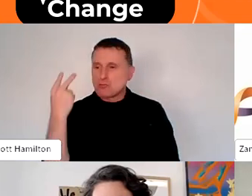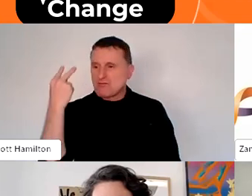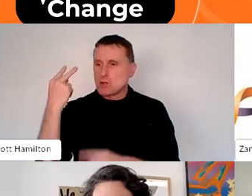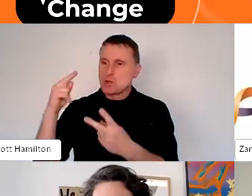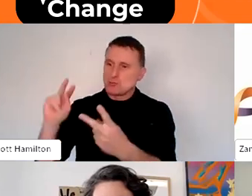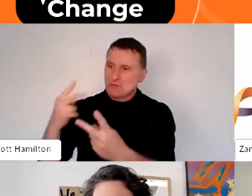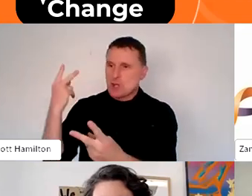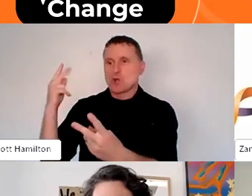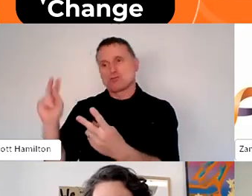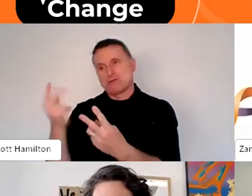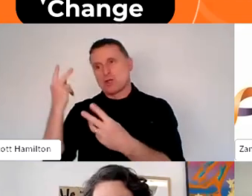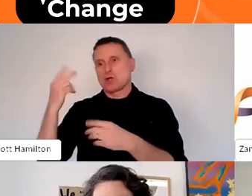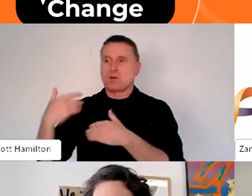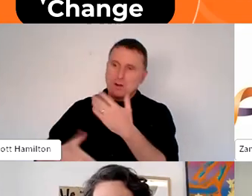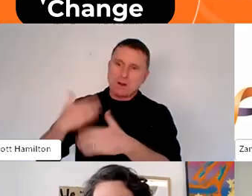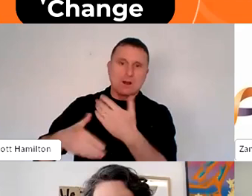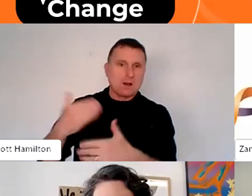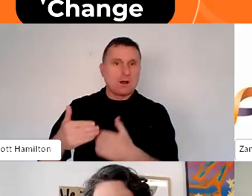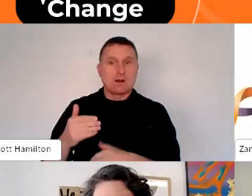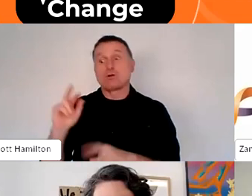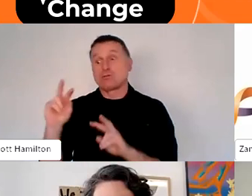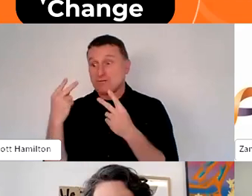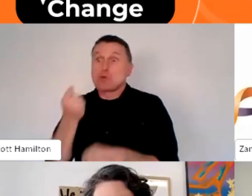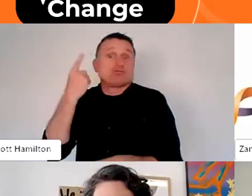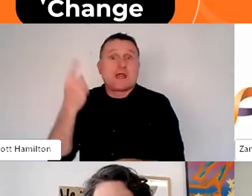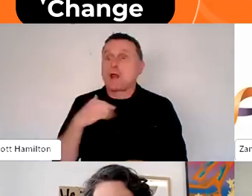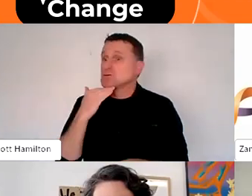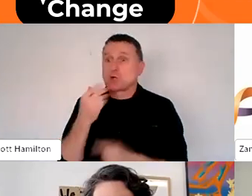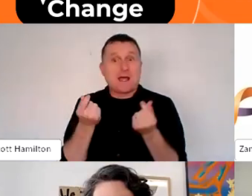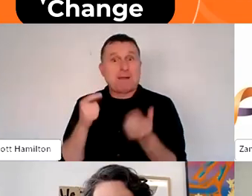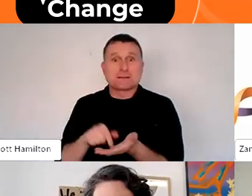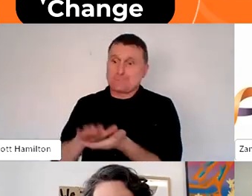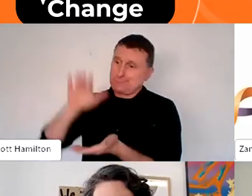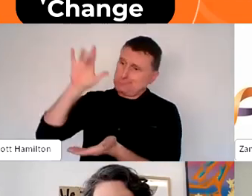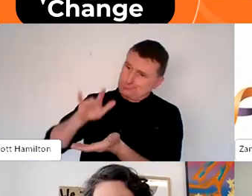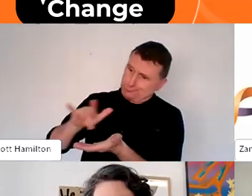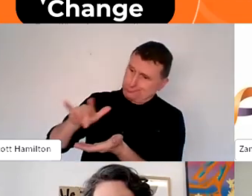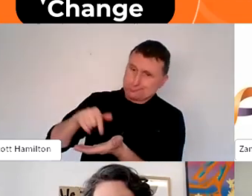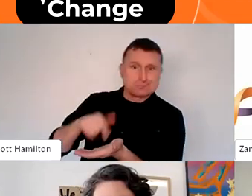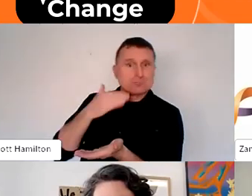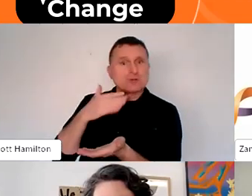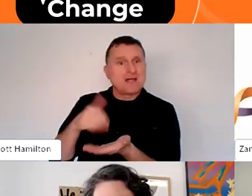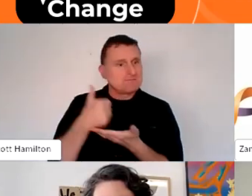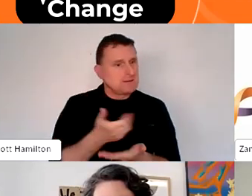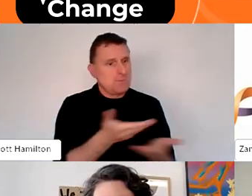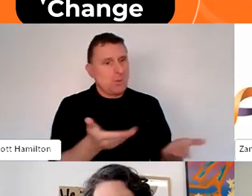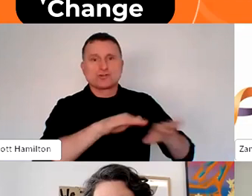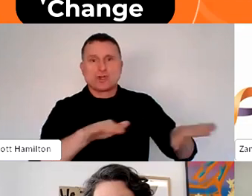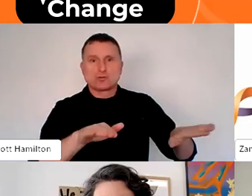come to the decision that there isn't enough money being spent for our children out here. And the needs are getting greater,